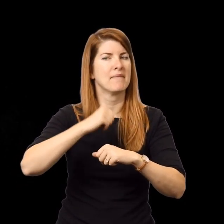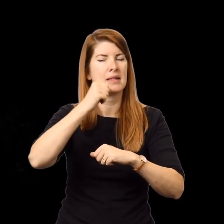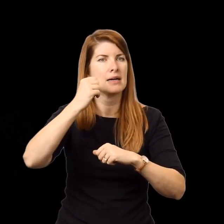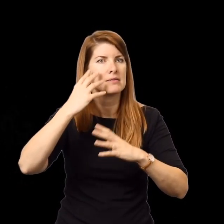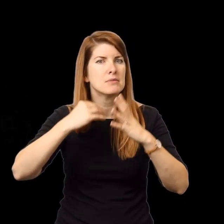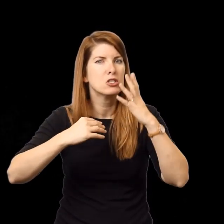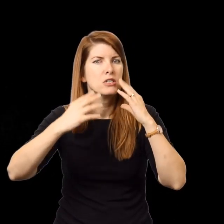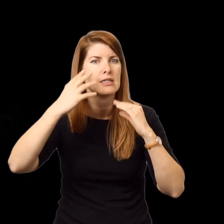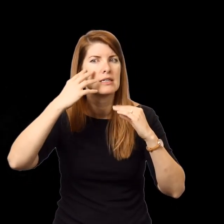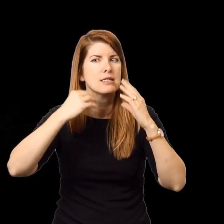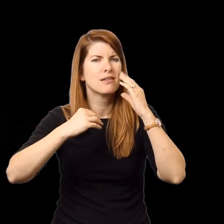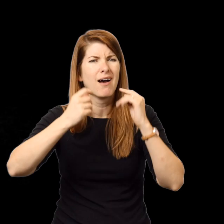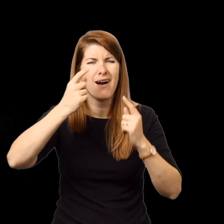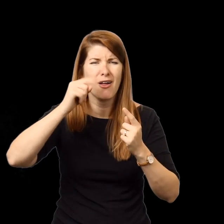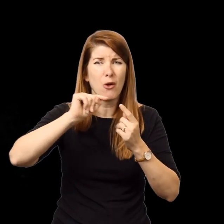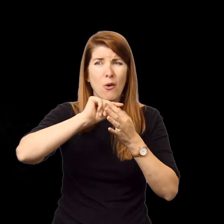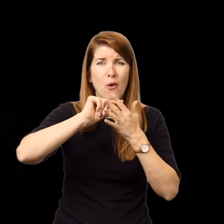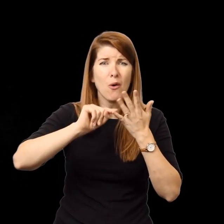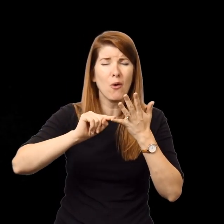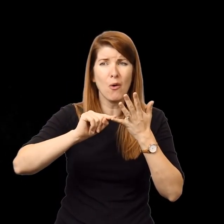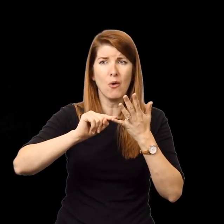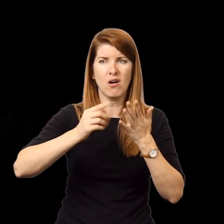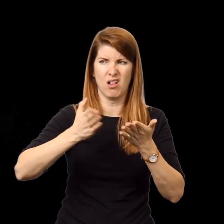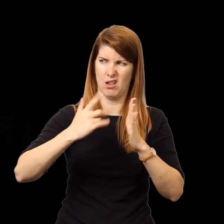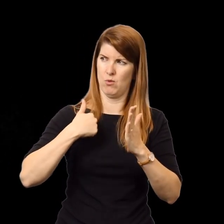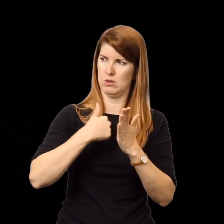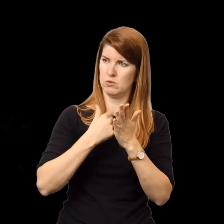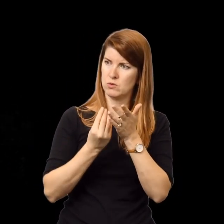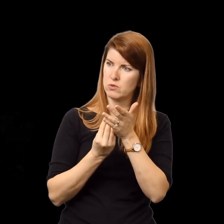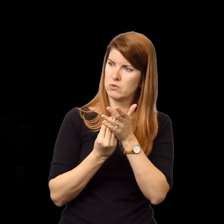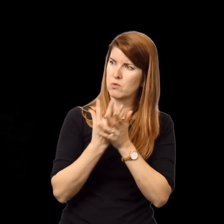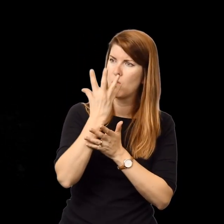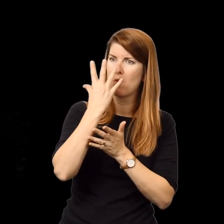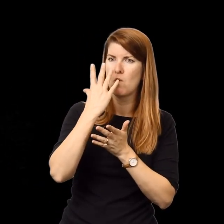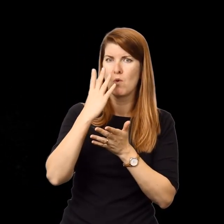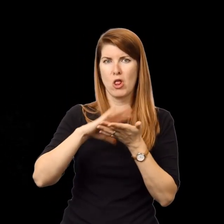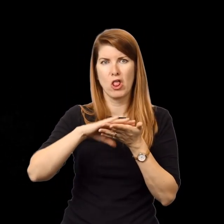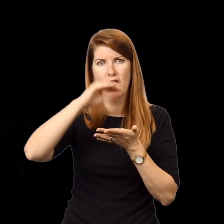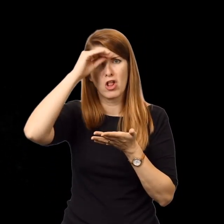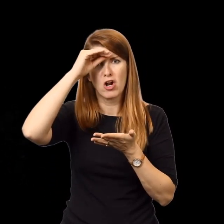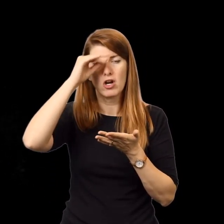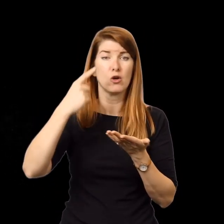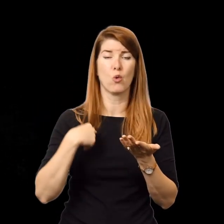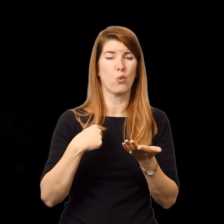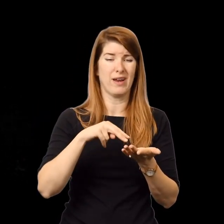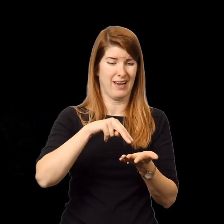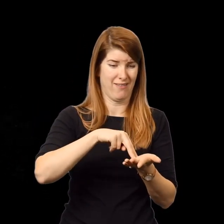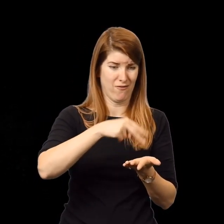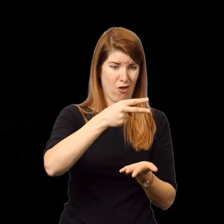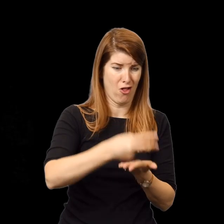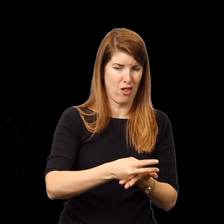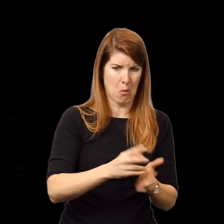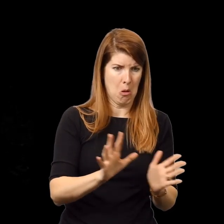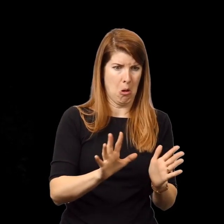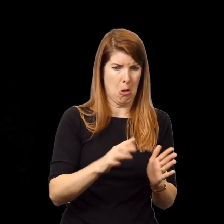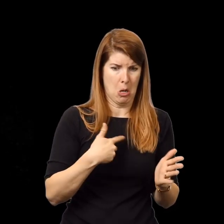And that's the function of, that's how we learn, how we grow is we fall. And then we go, ooh, I didn't like that.